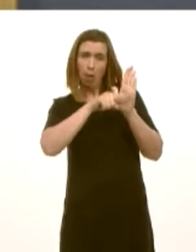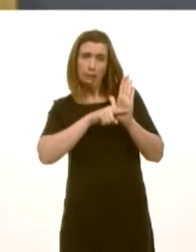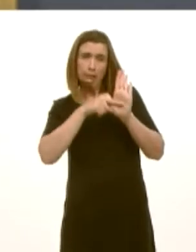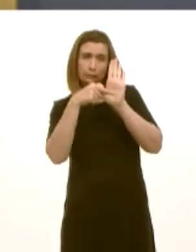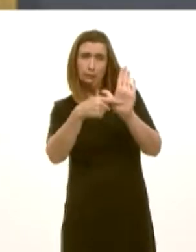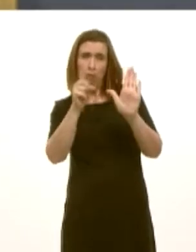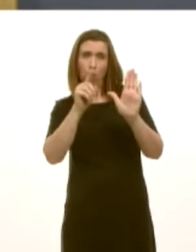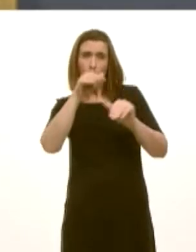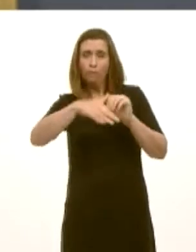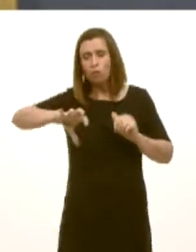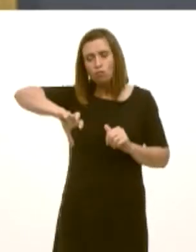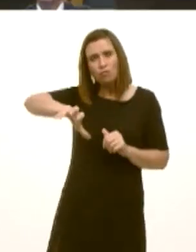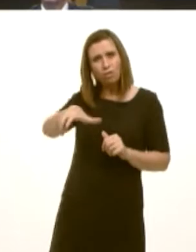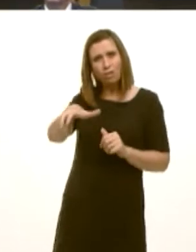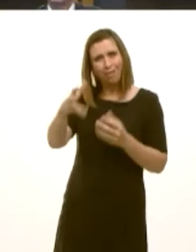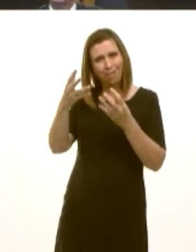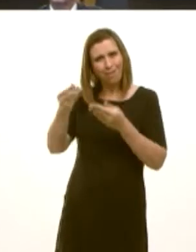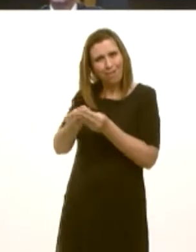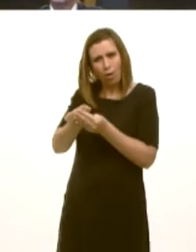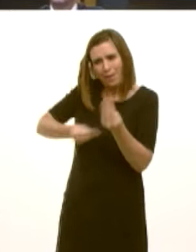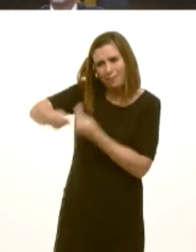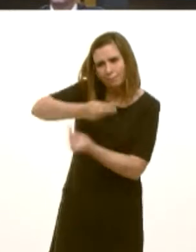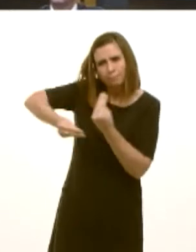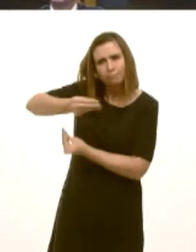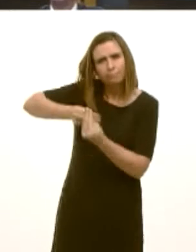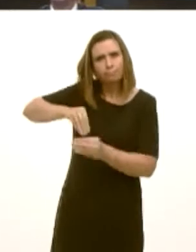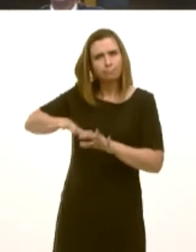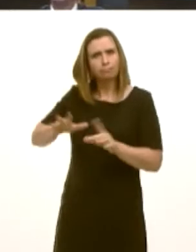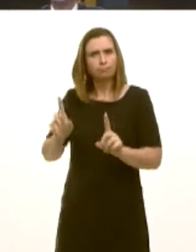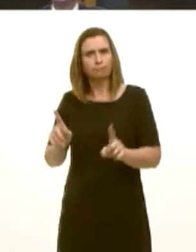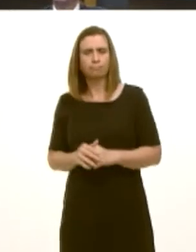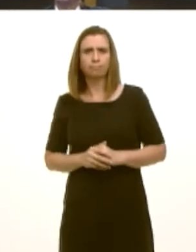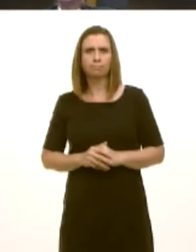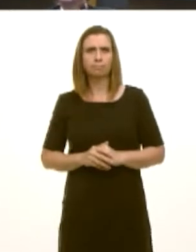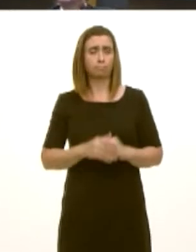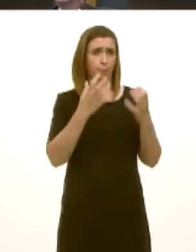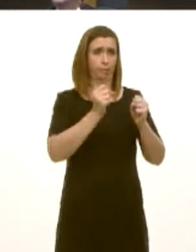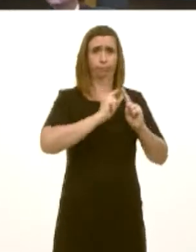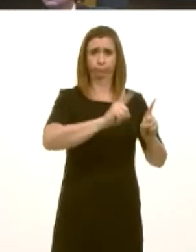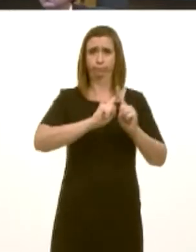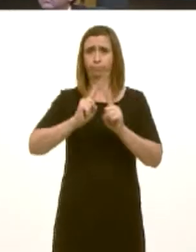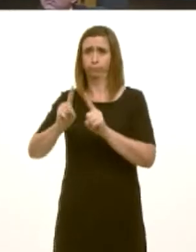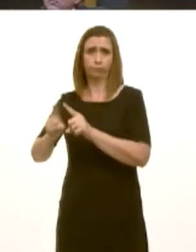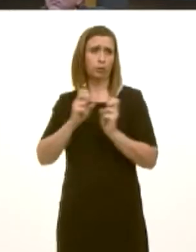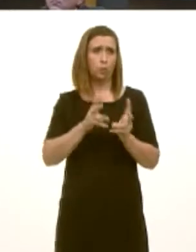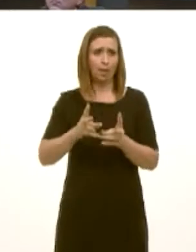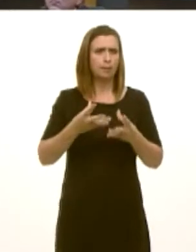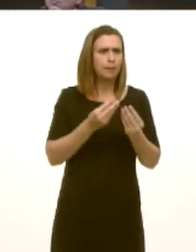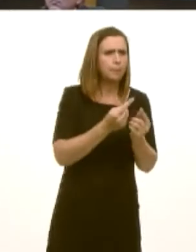economies in Wales? OAQ(4)2353(FM) Carwyn Jones: Weíre working to support jobs and growth in every part of Wales, taking wide-ranging actions to help individuals, communities and businesses.